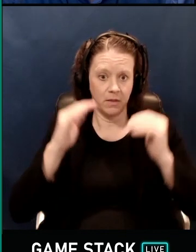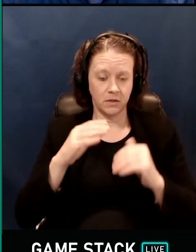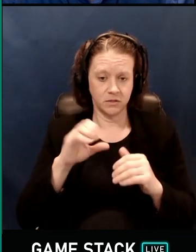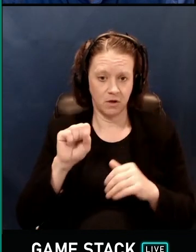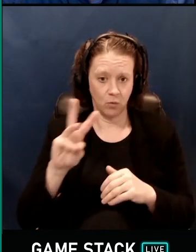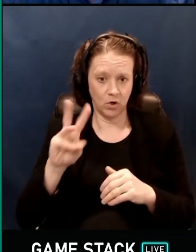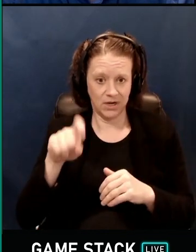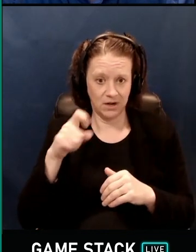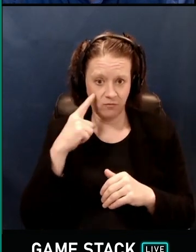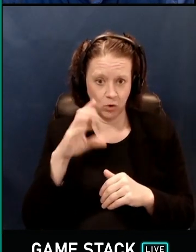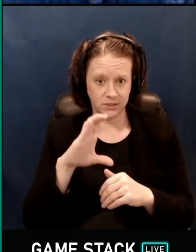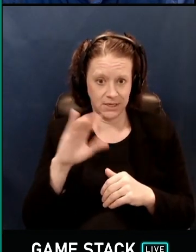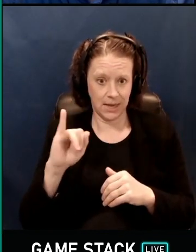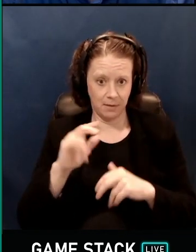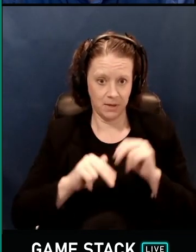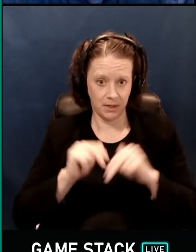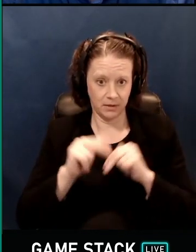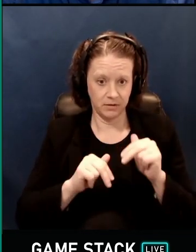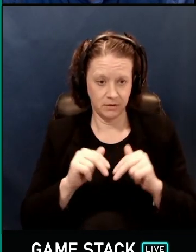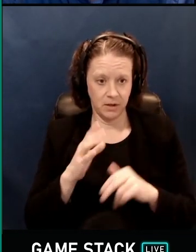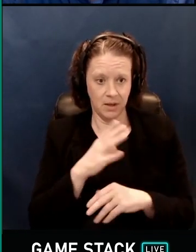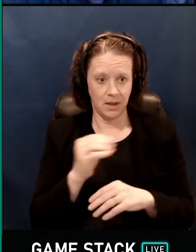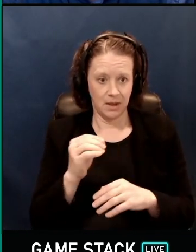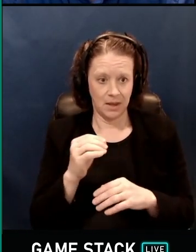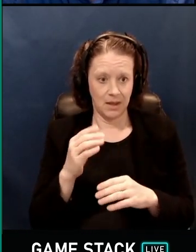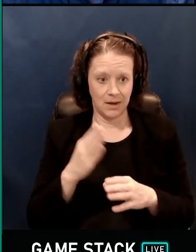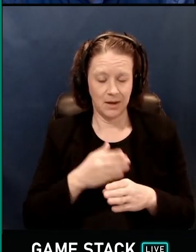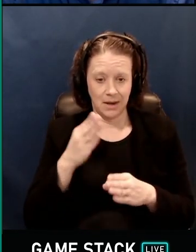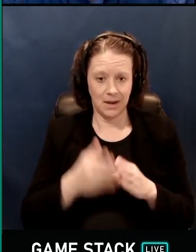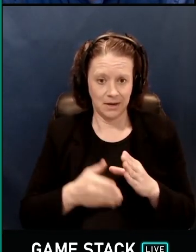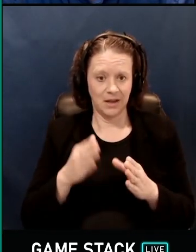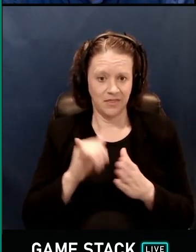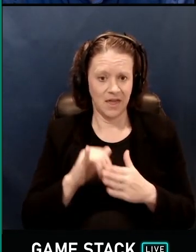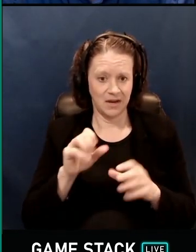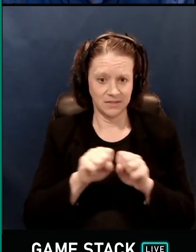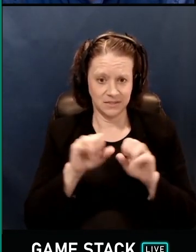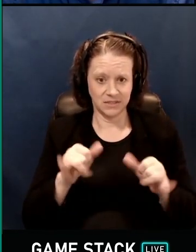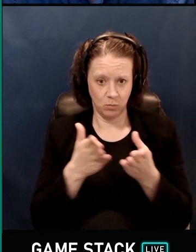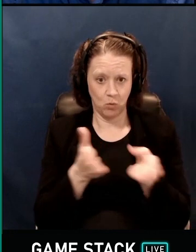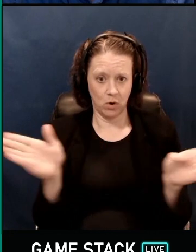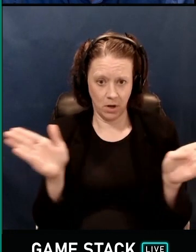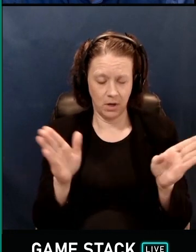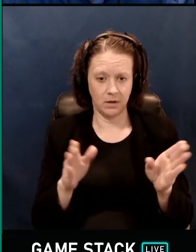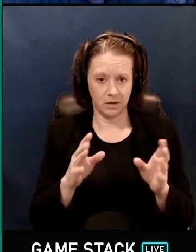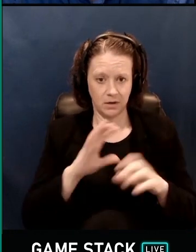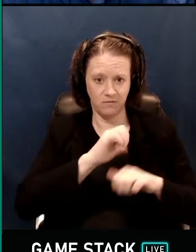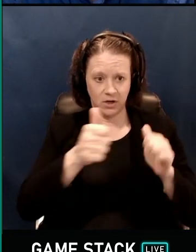And arranging system wide configurations by your remote server or desktop connections.